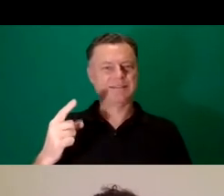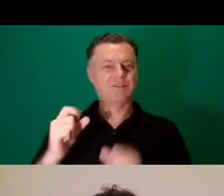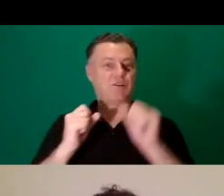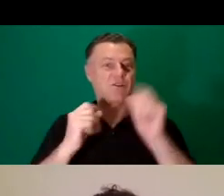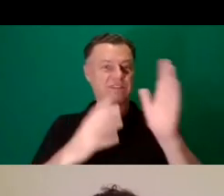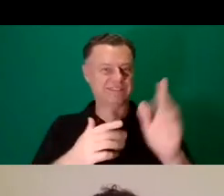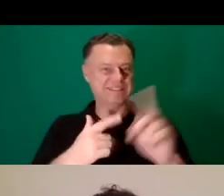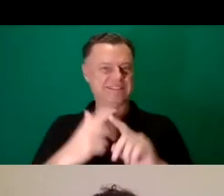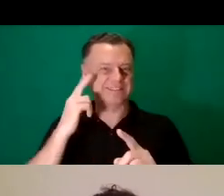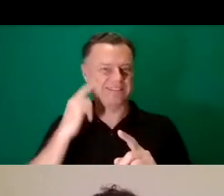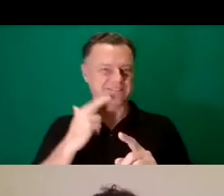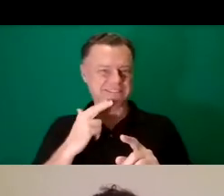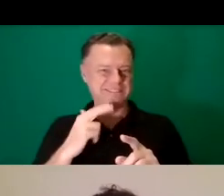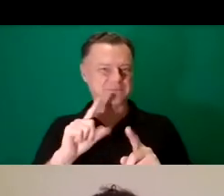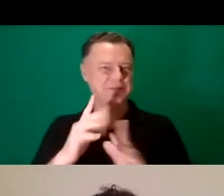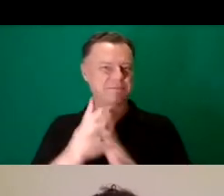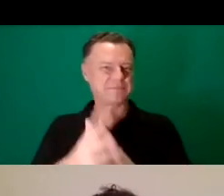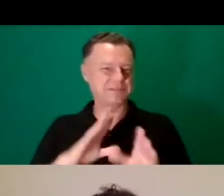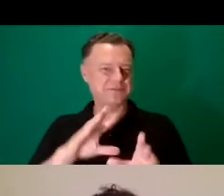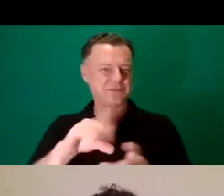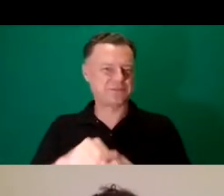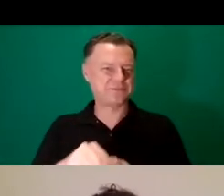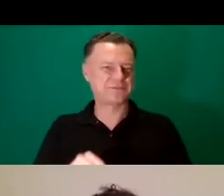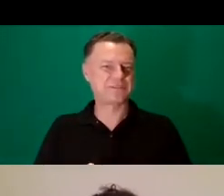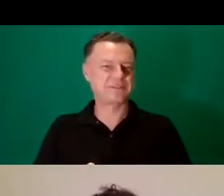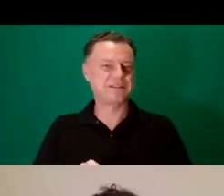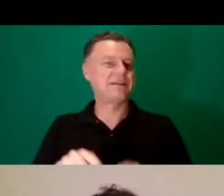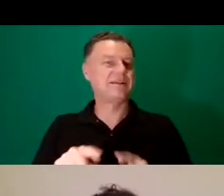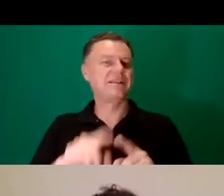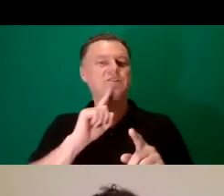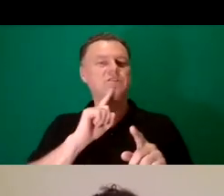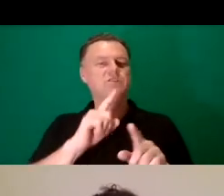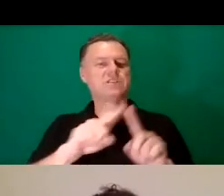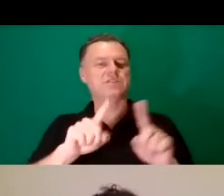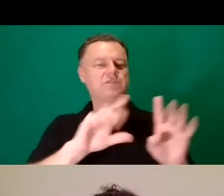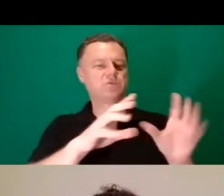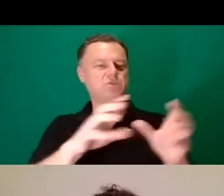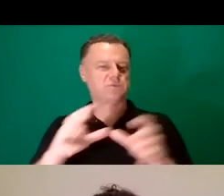deafness and what that entails so that's like we're talking to different cohorts here.